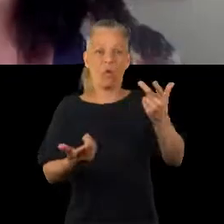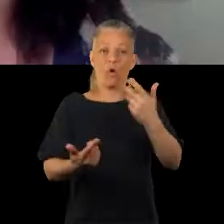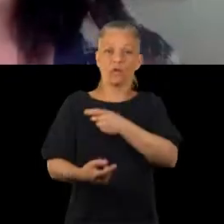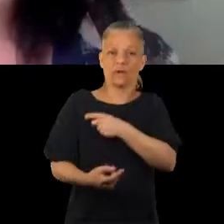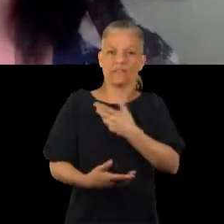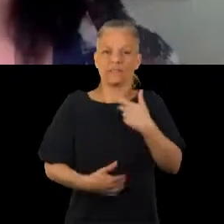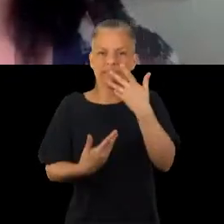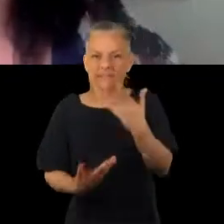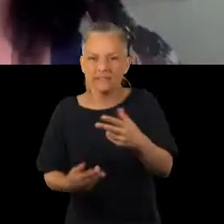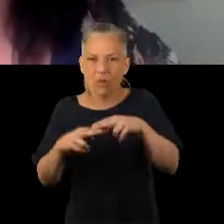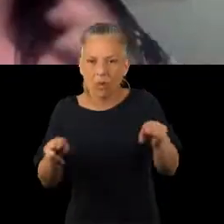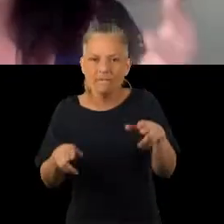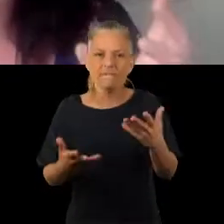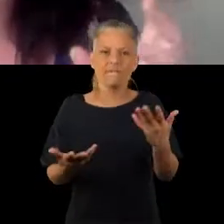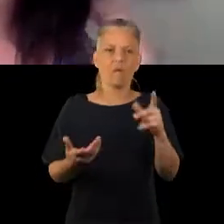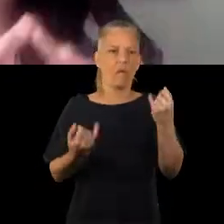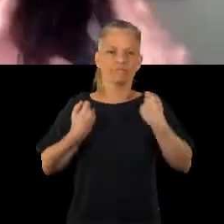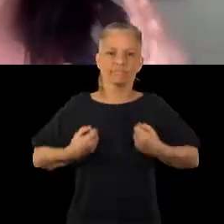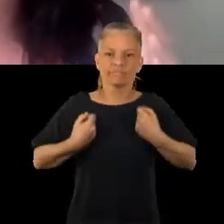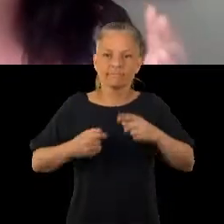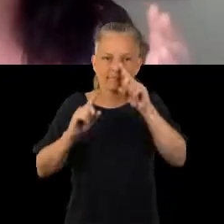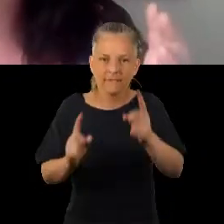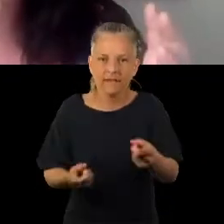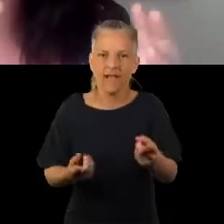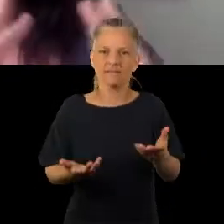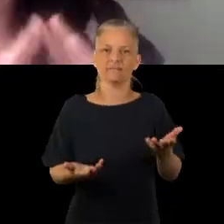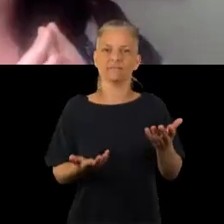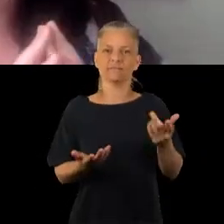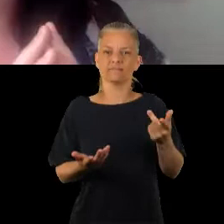in your organisation already. So that actually what you’re trying to think about is introducing